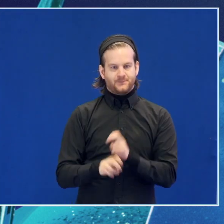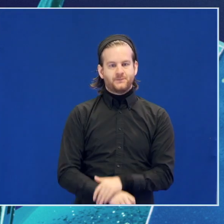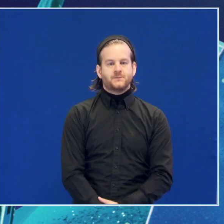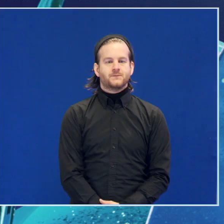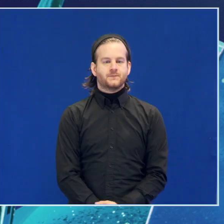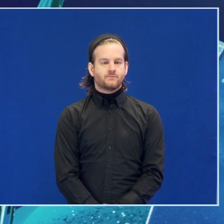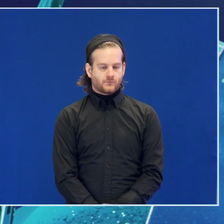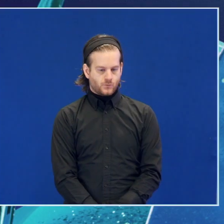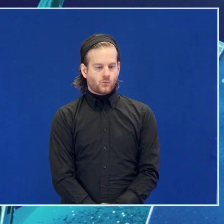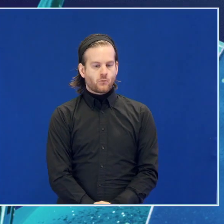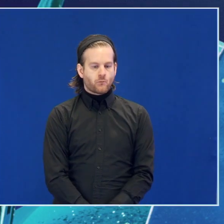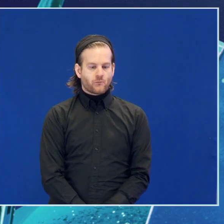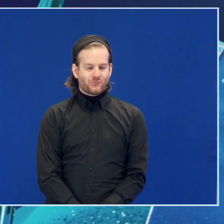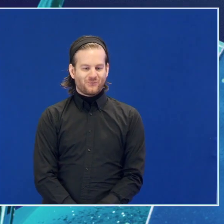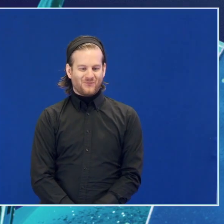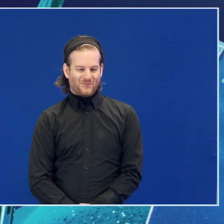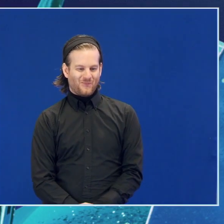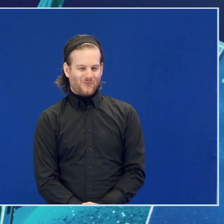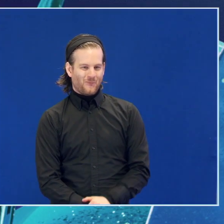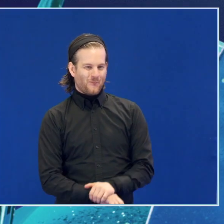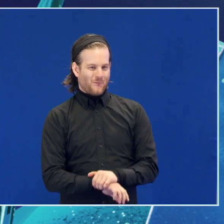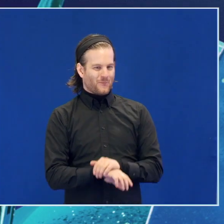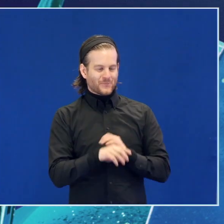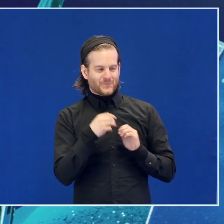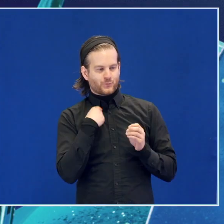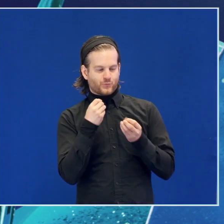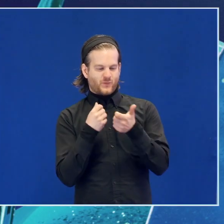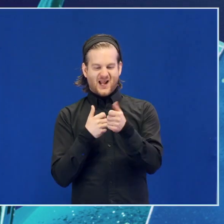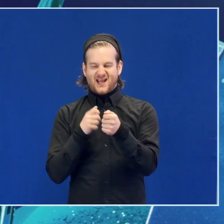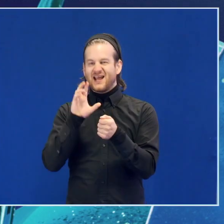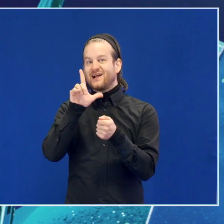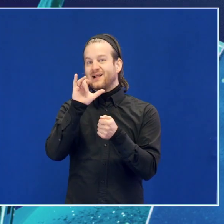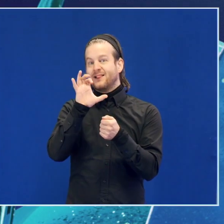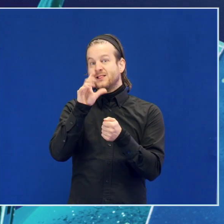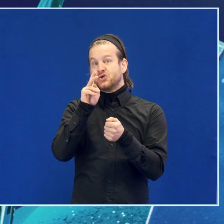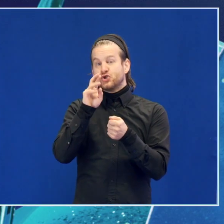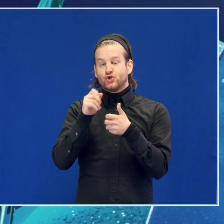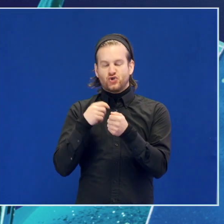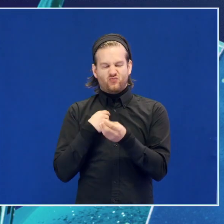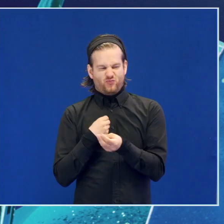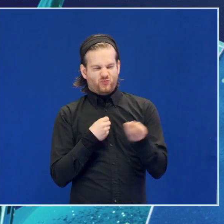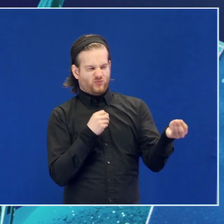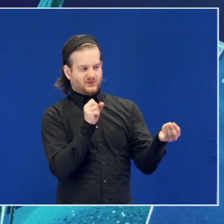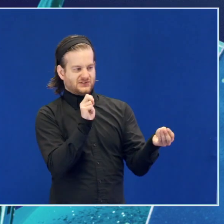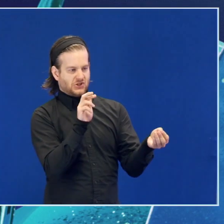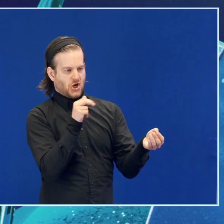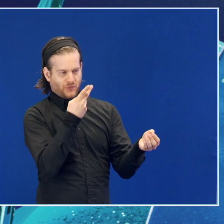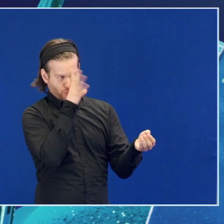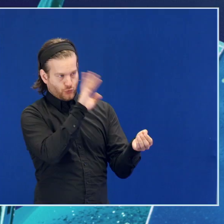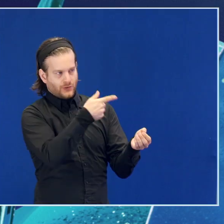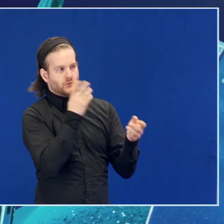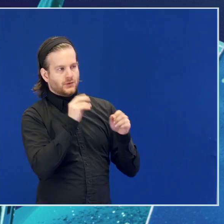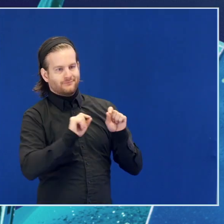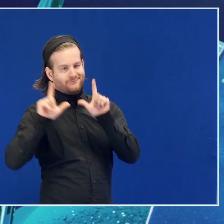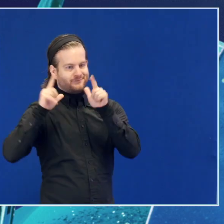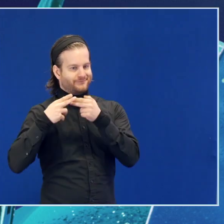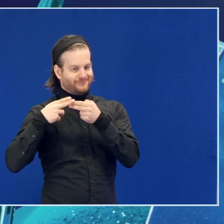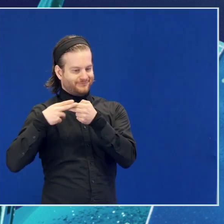because I know you have some slides to share. But I just first want to say that the space that I've always worked in is people.